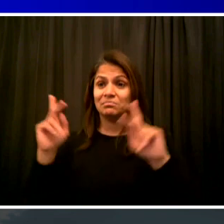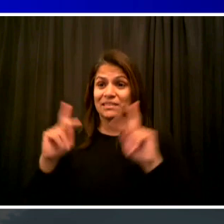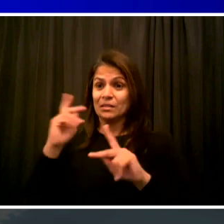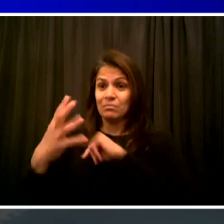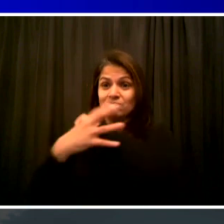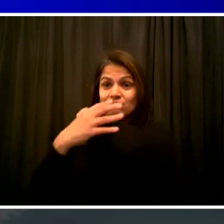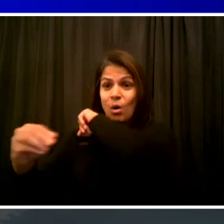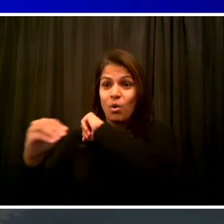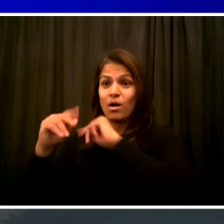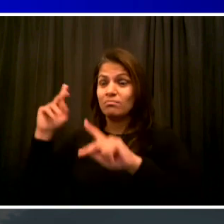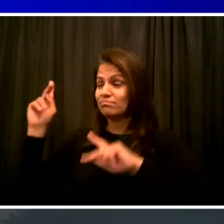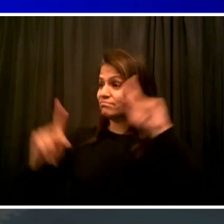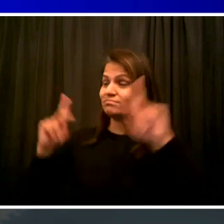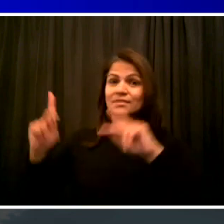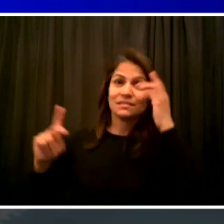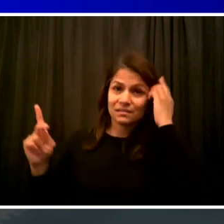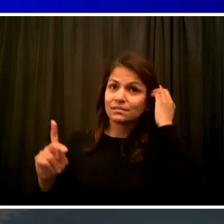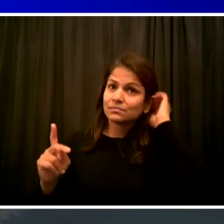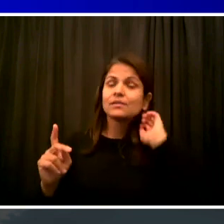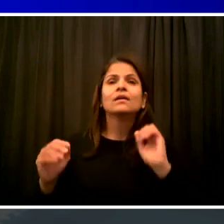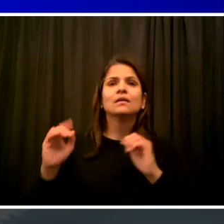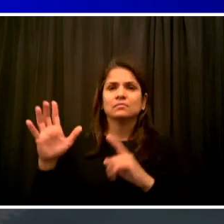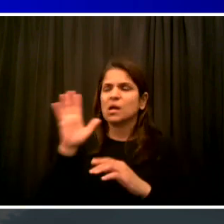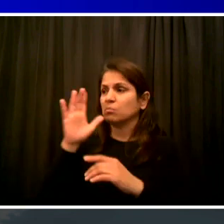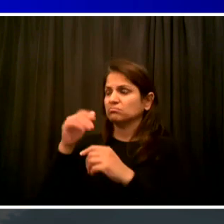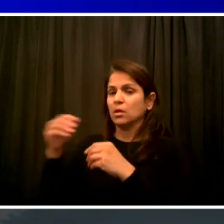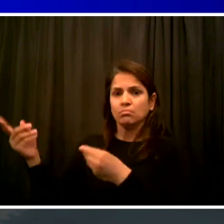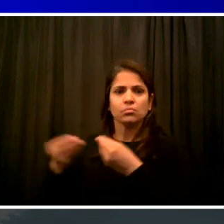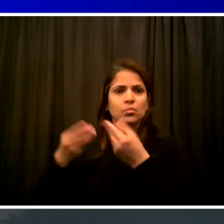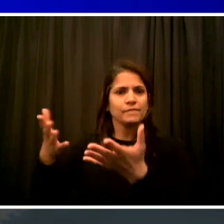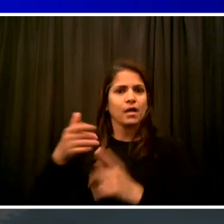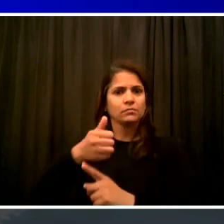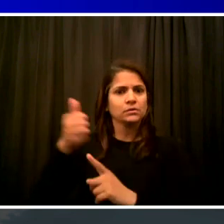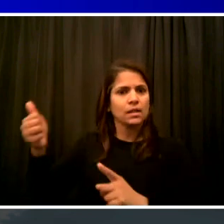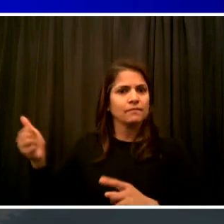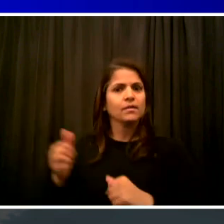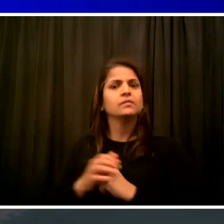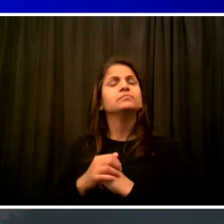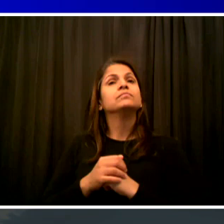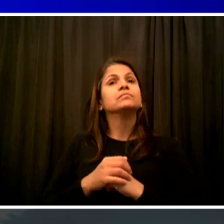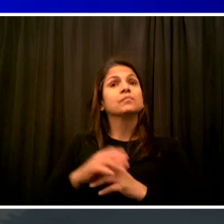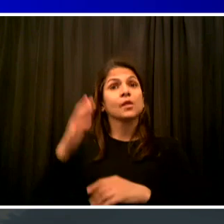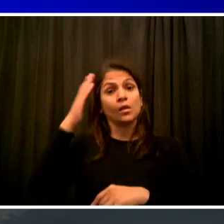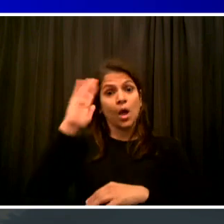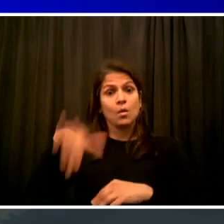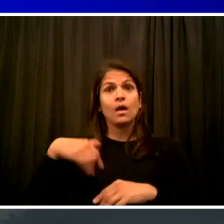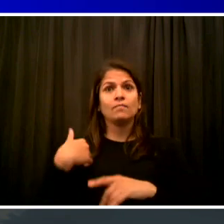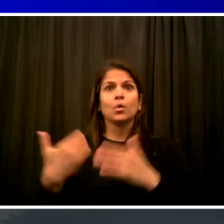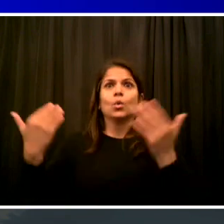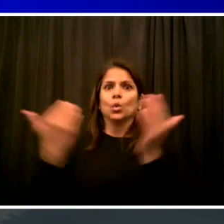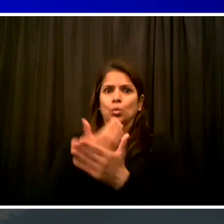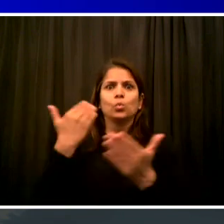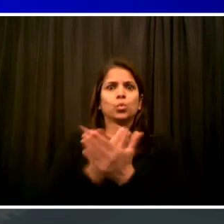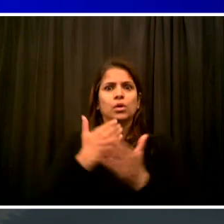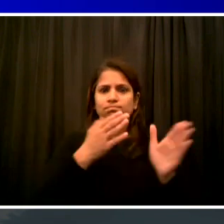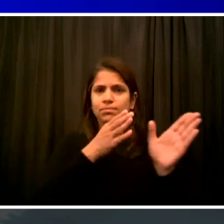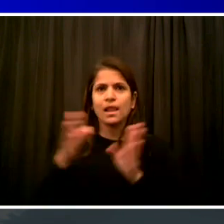NEW YORKERS. WI A TNTOE KEP UPDATING YOU ON THE EFFORTS TO REACH HOMELESS NEYOW RKERS